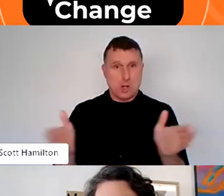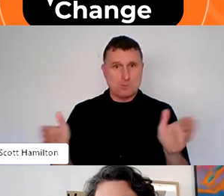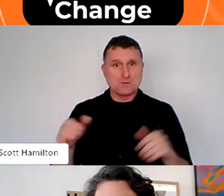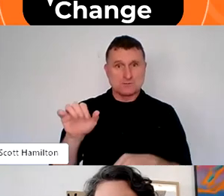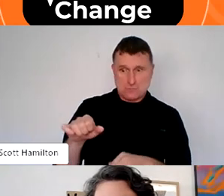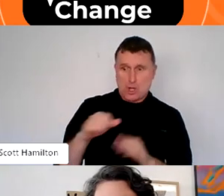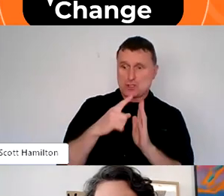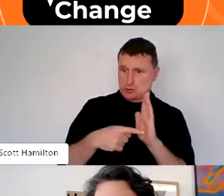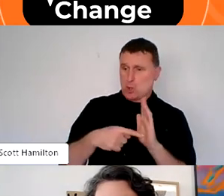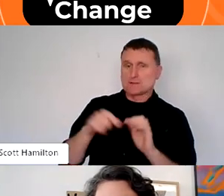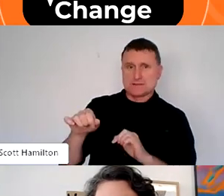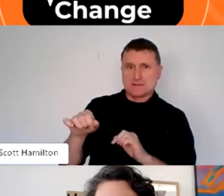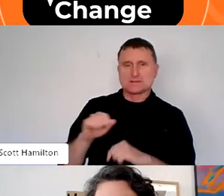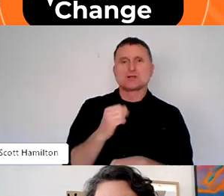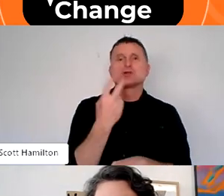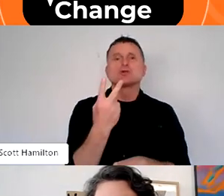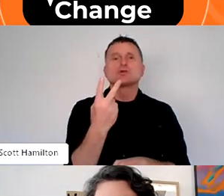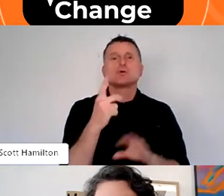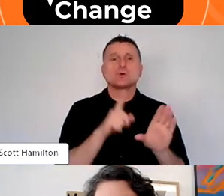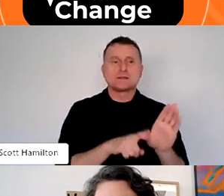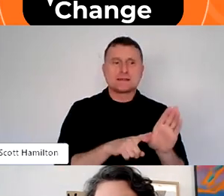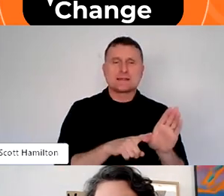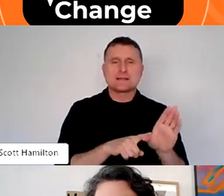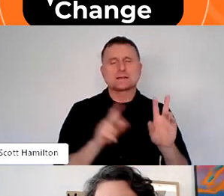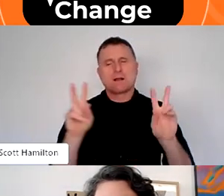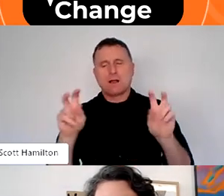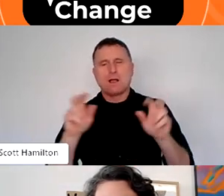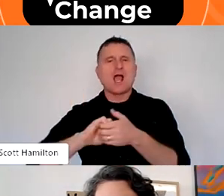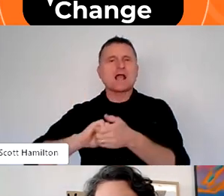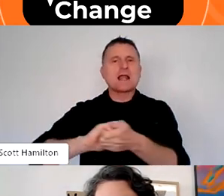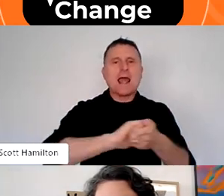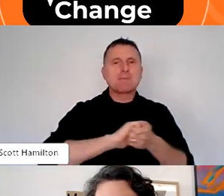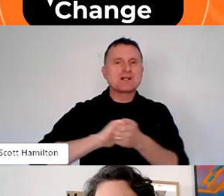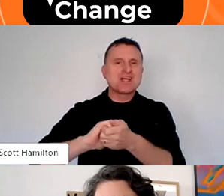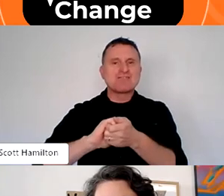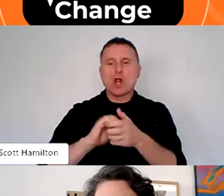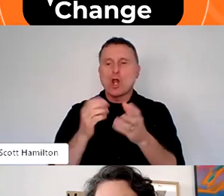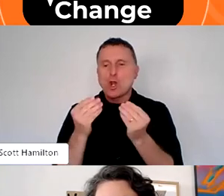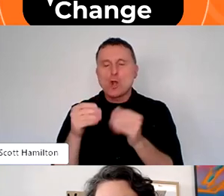years into our collaborative learning spaces. I think the question has